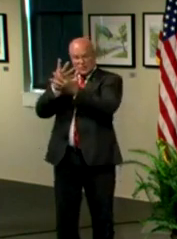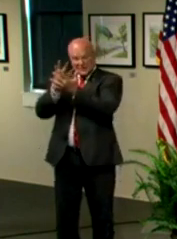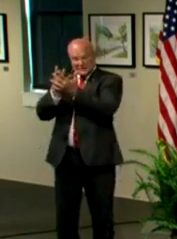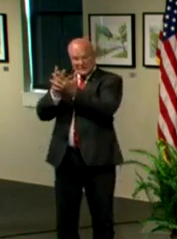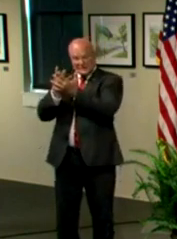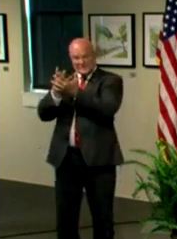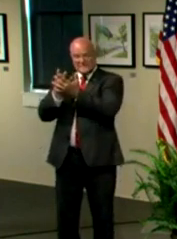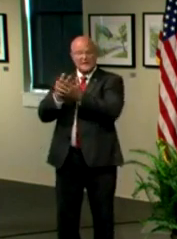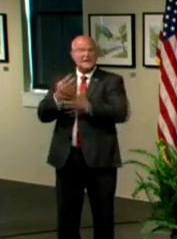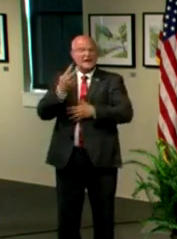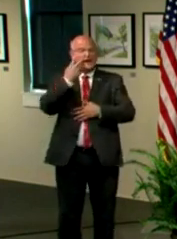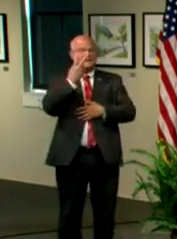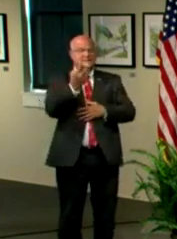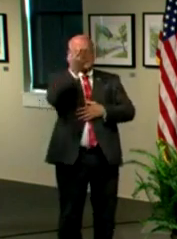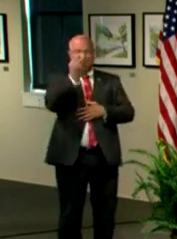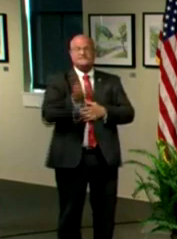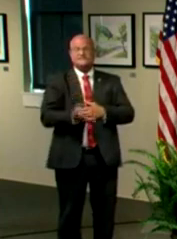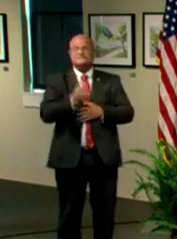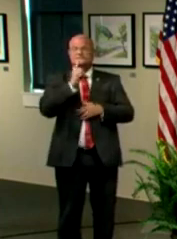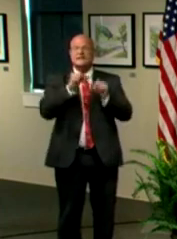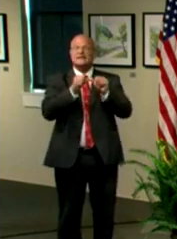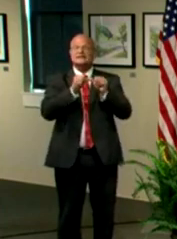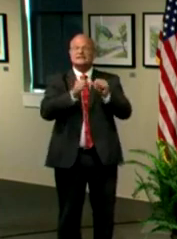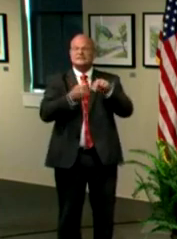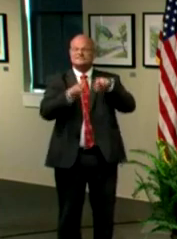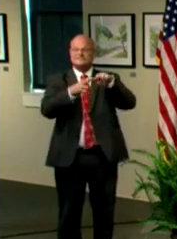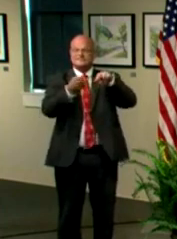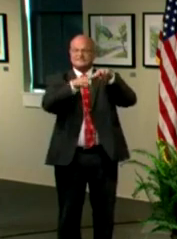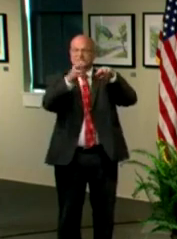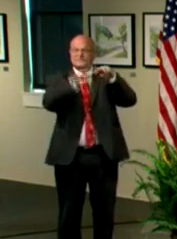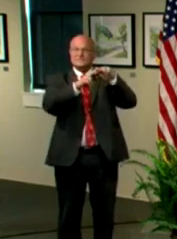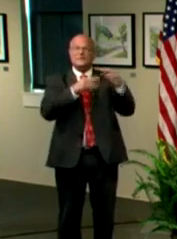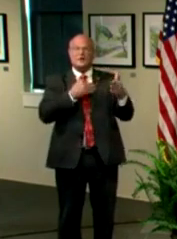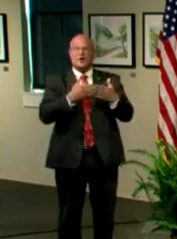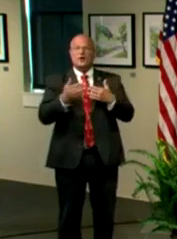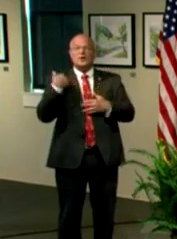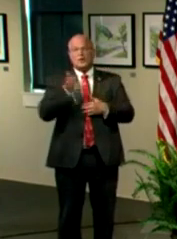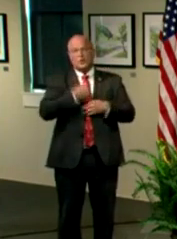THE NEXT ONE. THESE ARE THE NUMBER OF ACTIVE COMMUNITY CASES THAT EXCLUDES